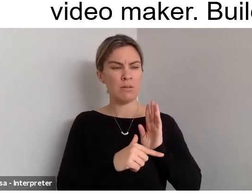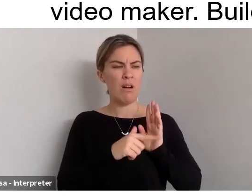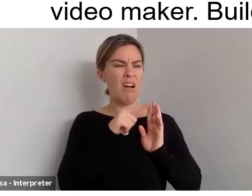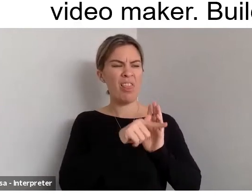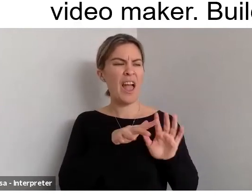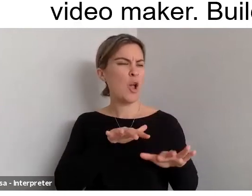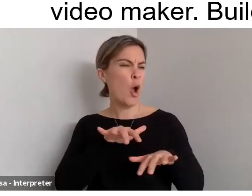can't you?